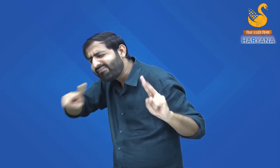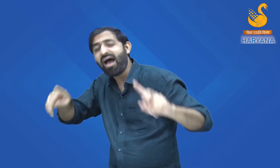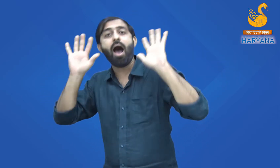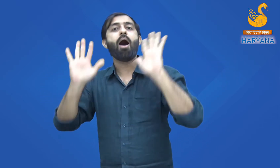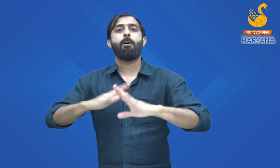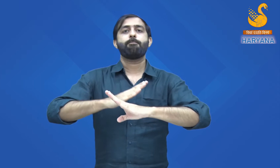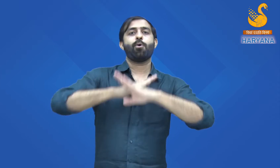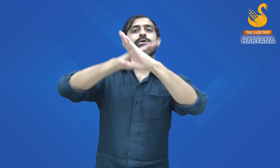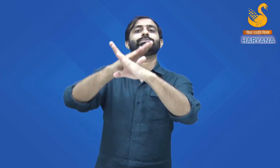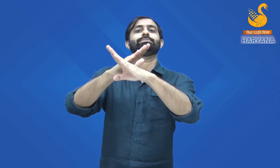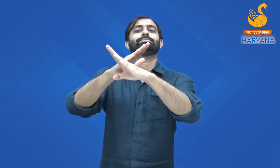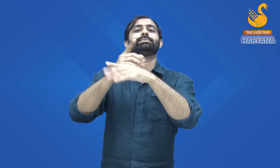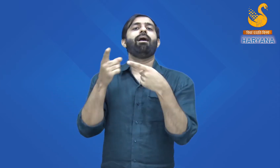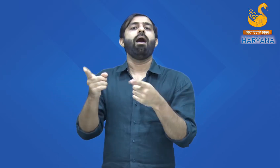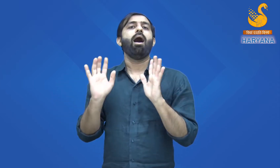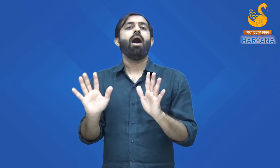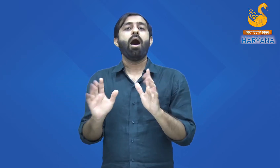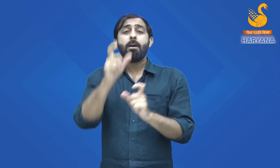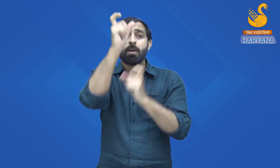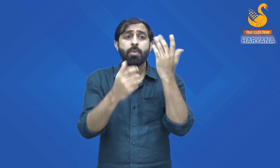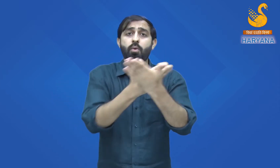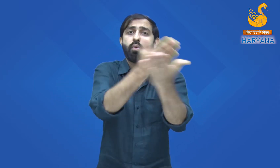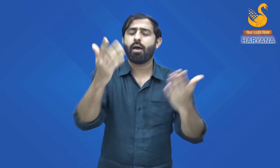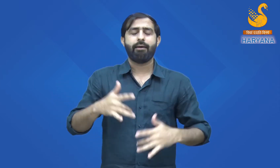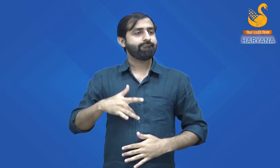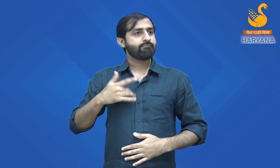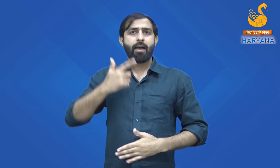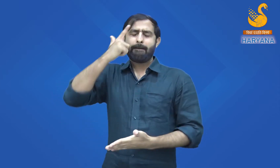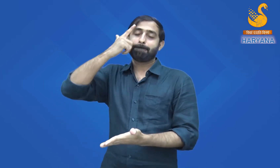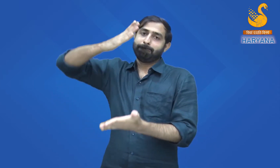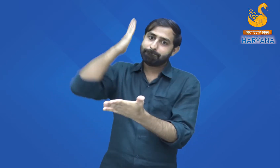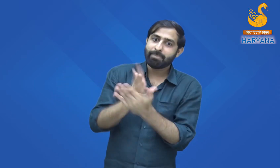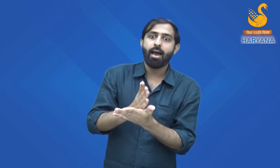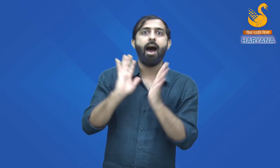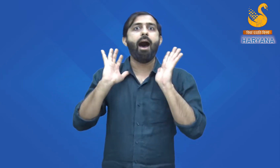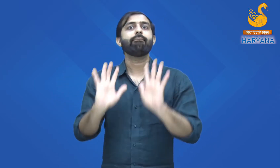which shows that God always act as a protector. All people have their own cultural beliefs.